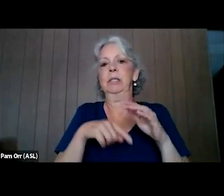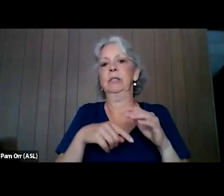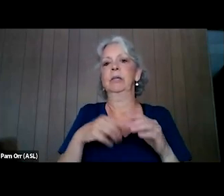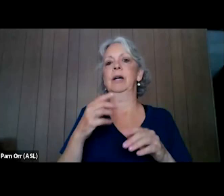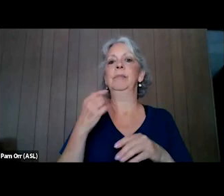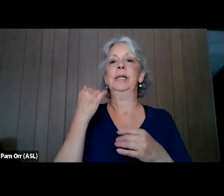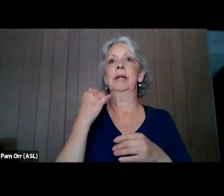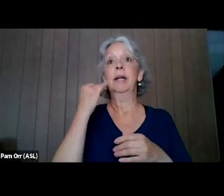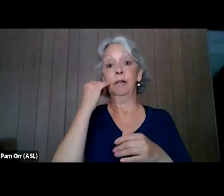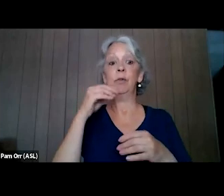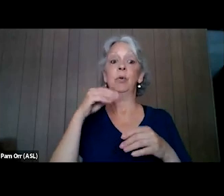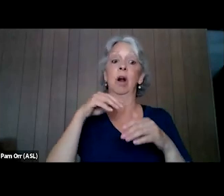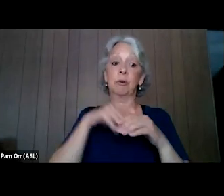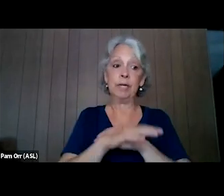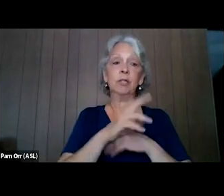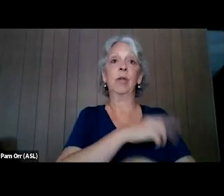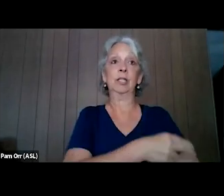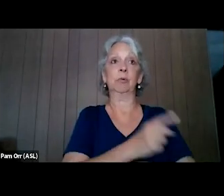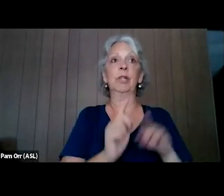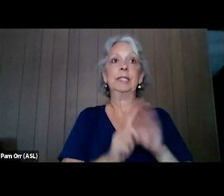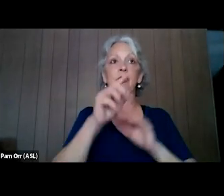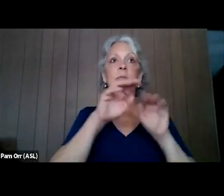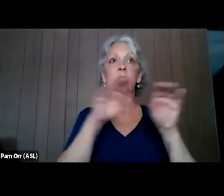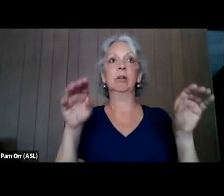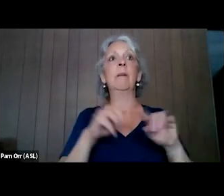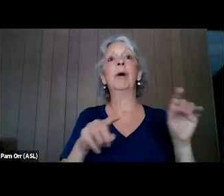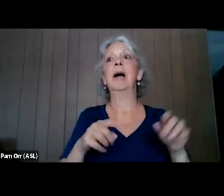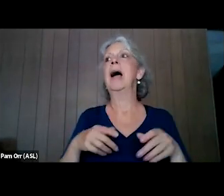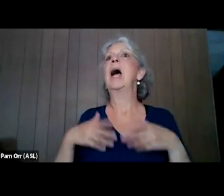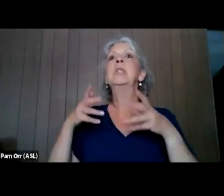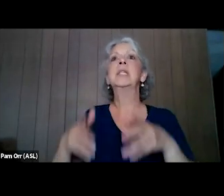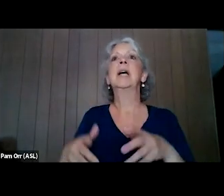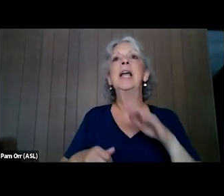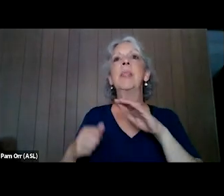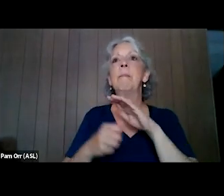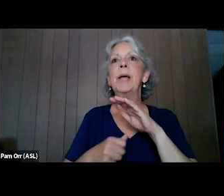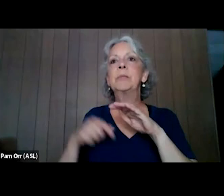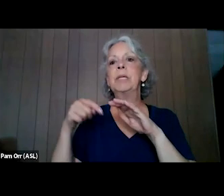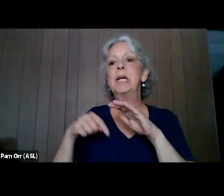once you're admitted, I was left downstairs for three days with no bathroom while I'm going through withdrawal.